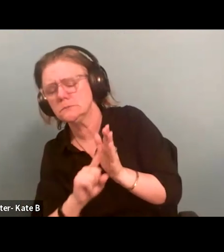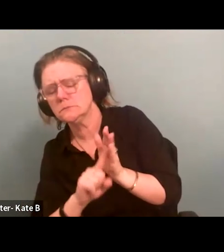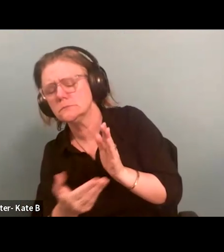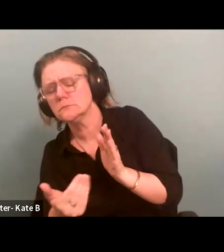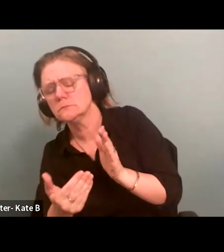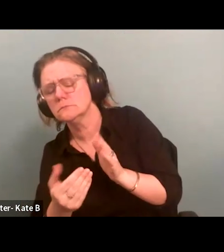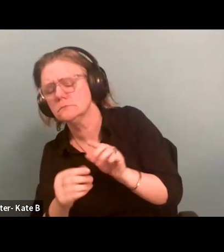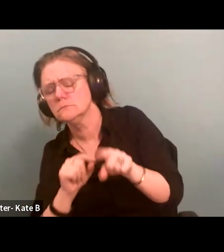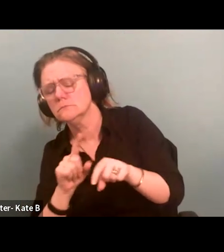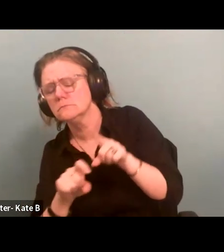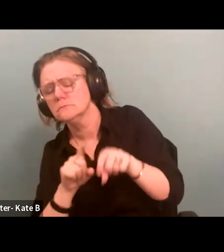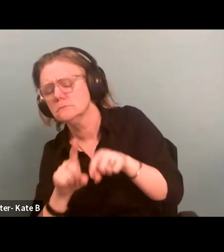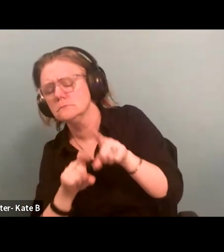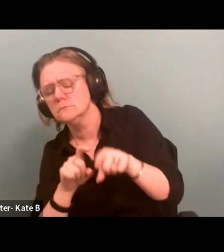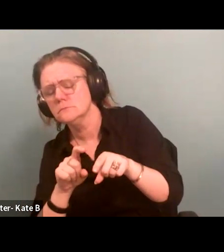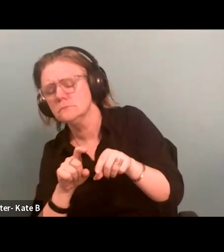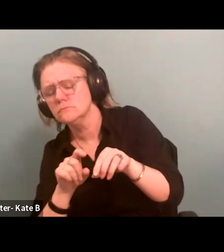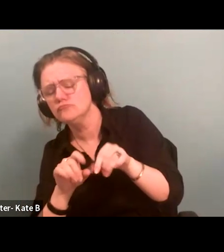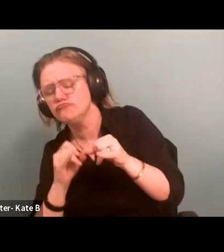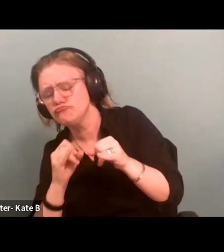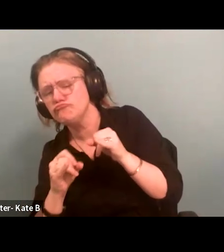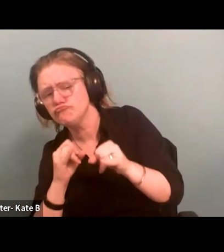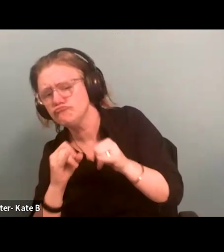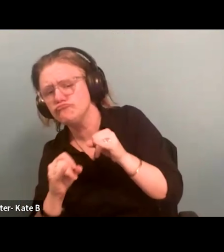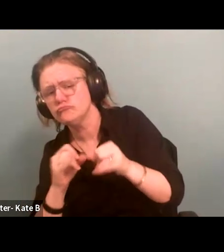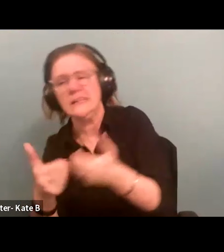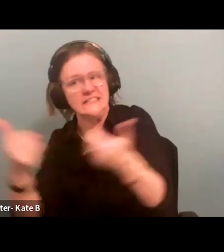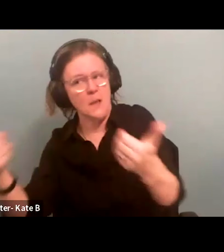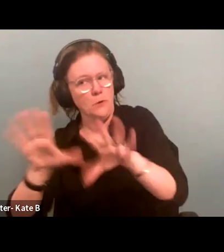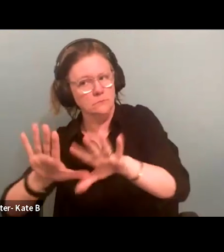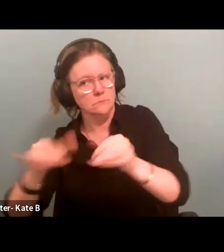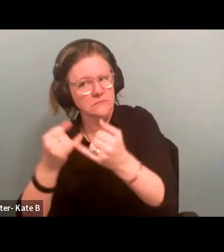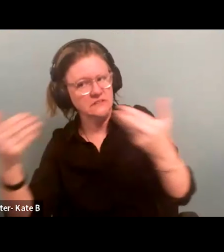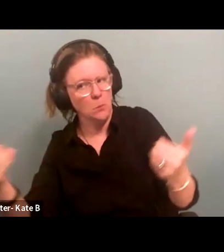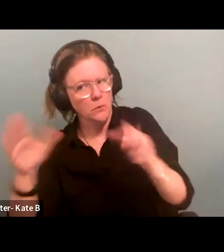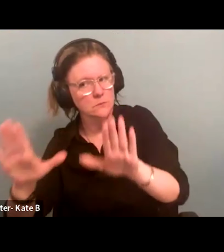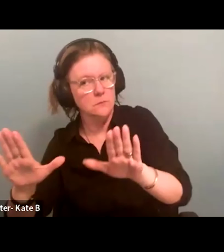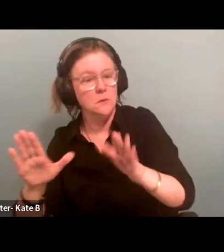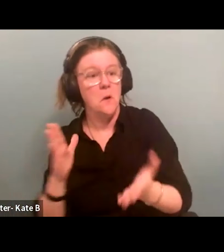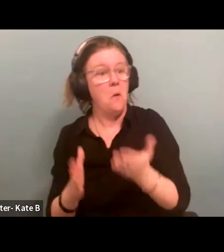And we'll interview them separately. There are some instances where we may not